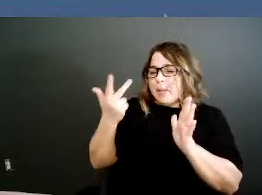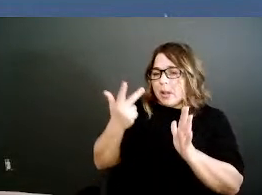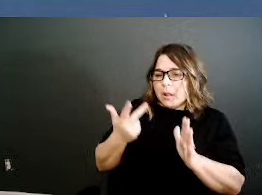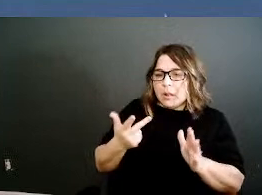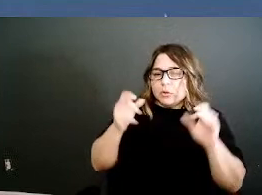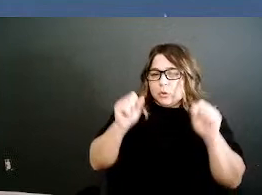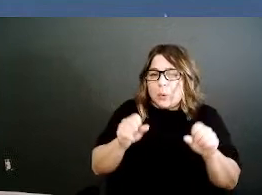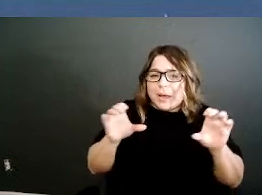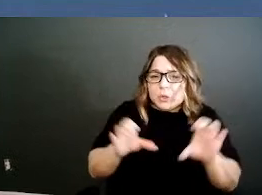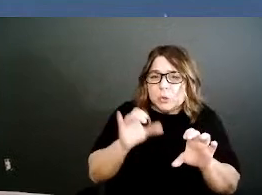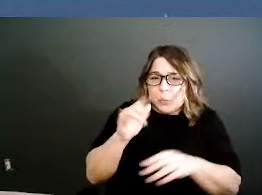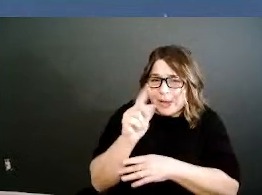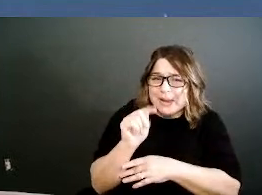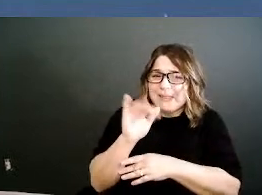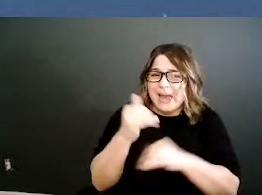SO PLEASE SUPPORT THE HEALTH AND SAFETY OF OUR